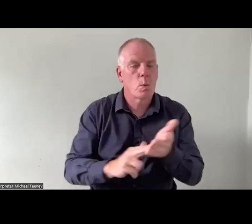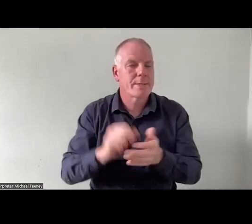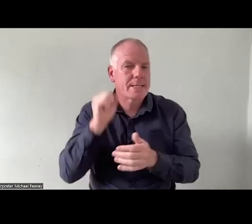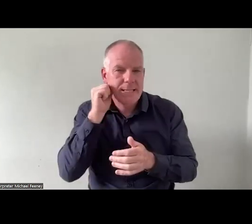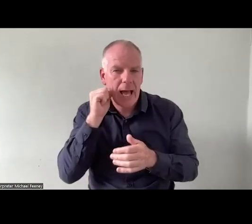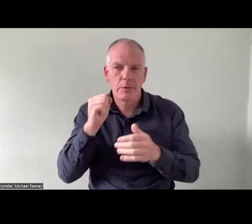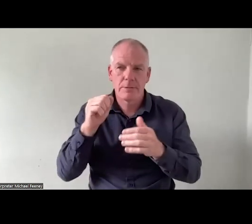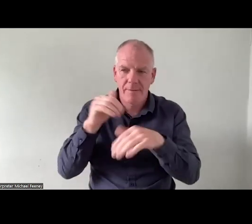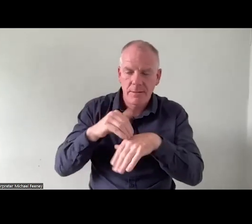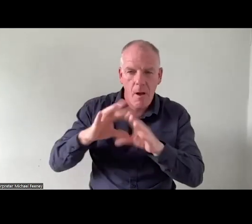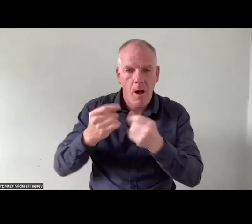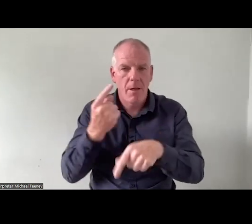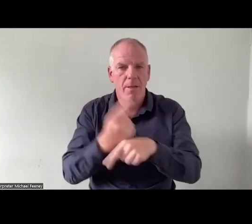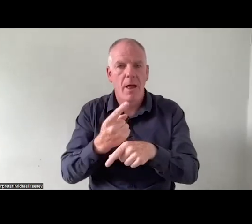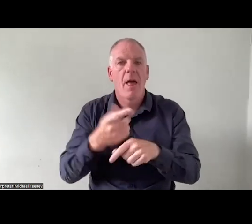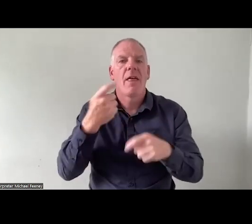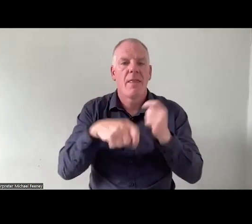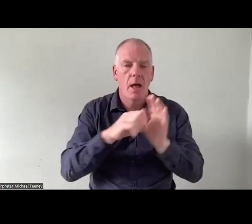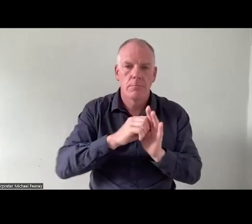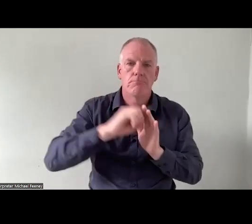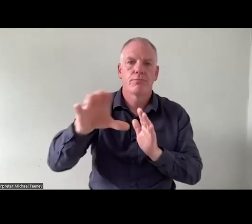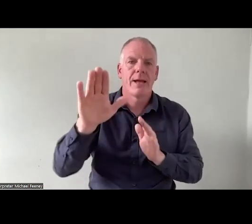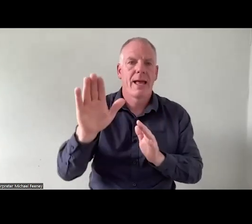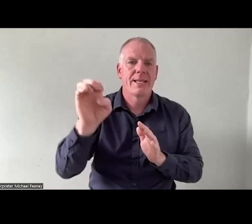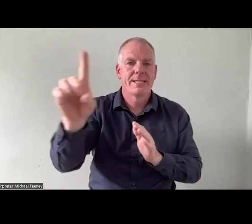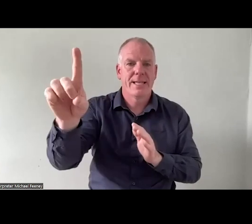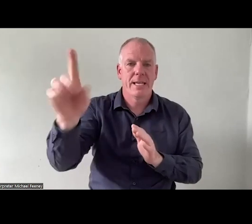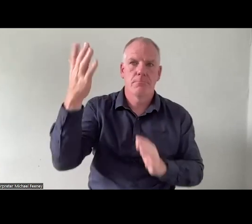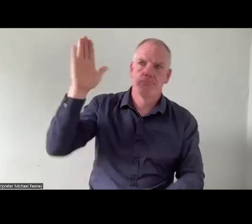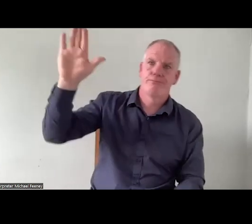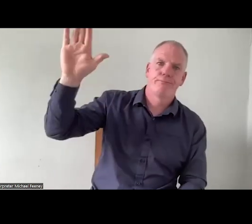and would then export that onto an LED display,